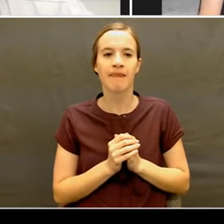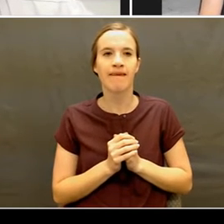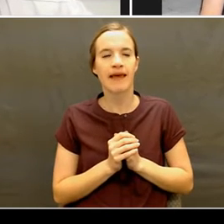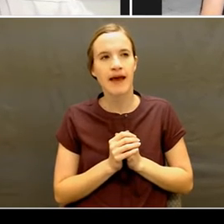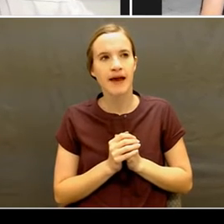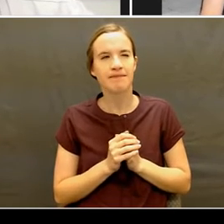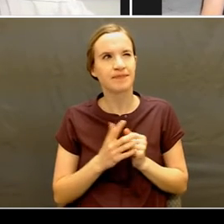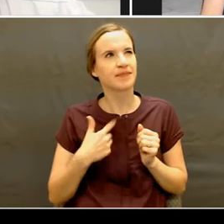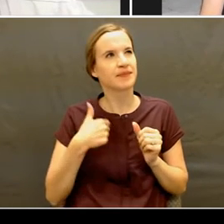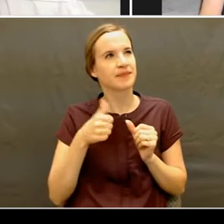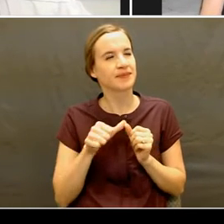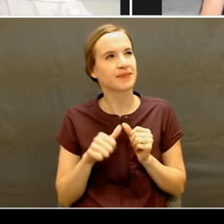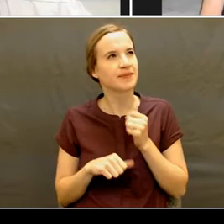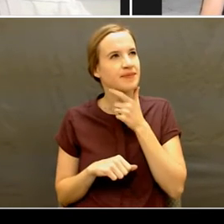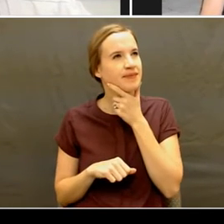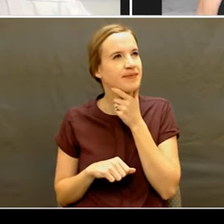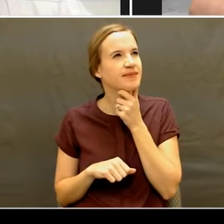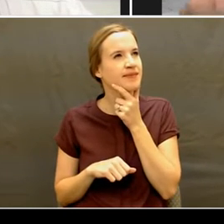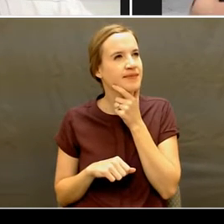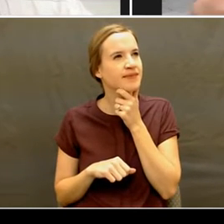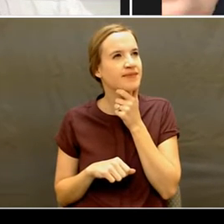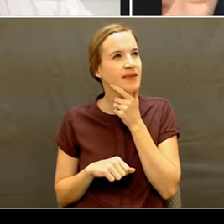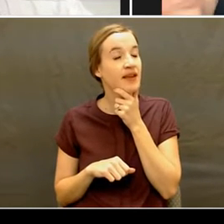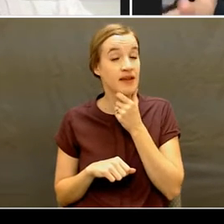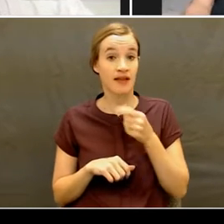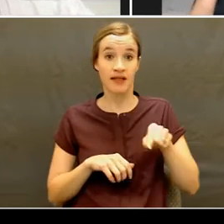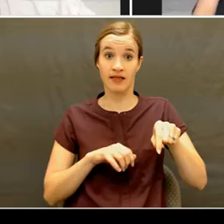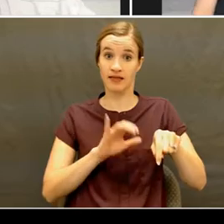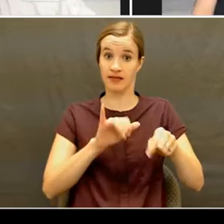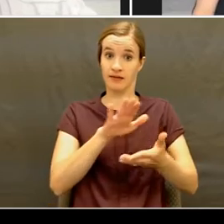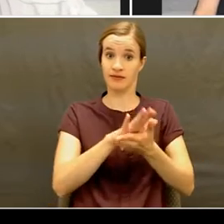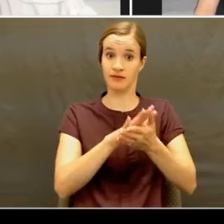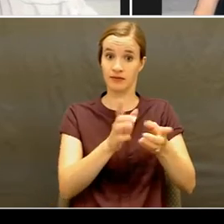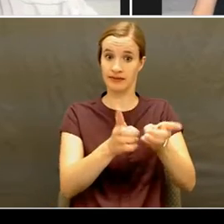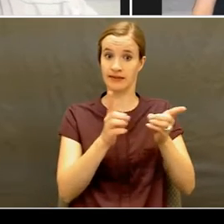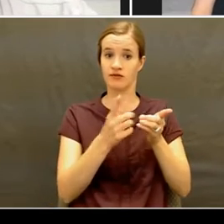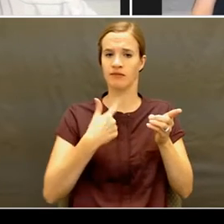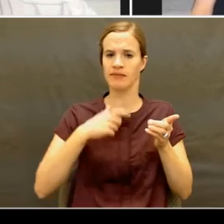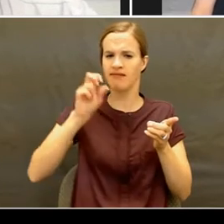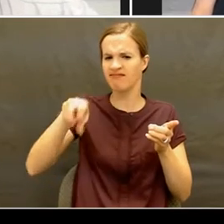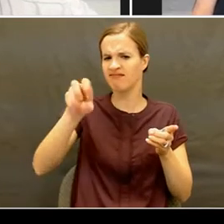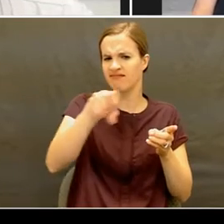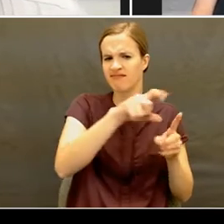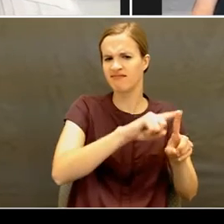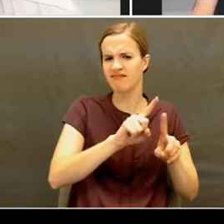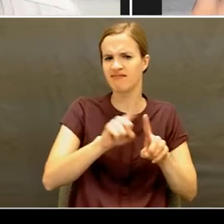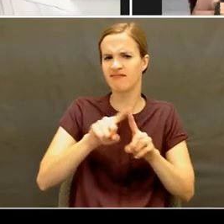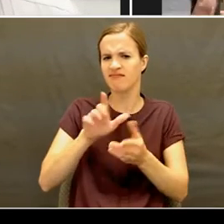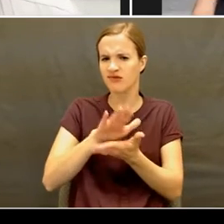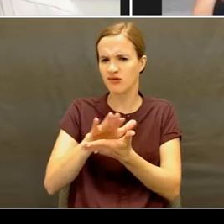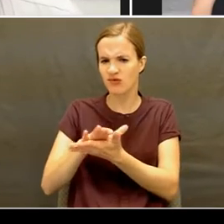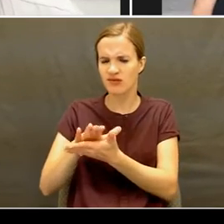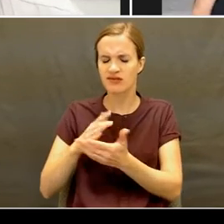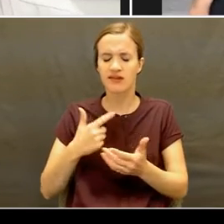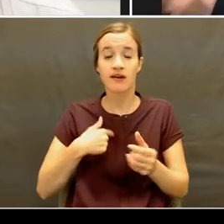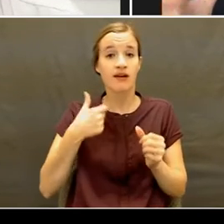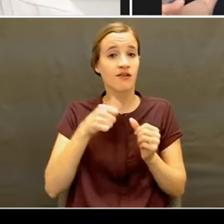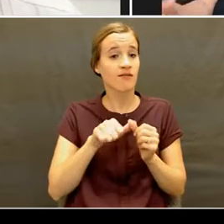had, they would take me to different schools. And this was one, they only, there was one kid, the only kid in a